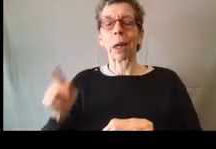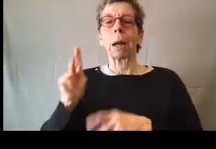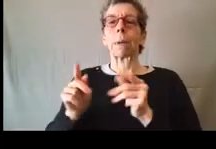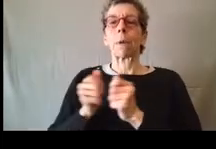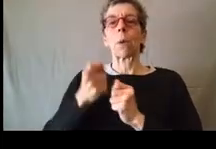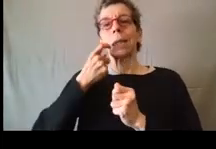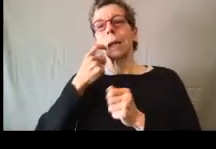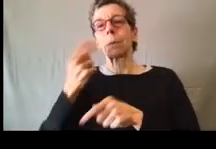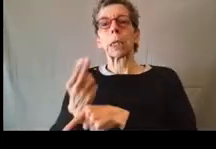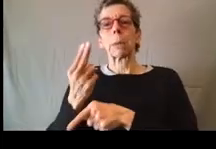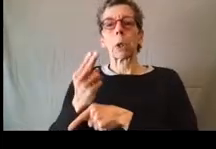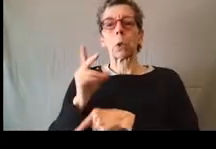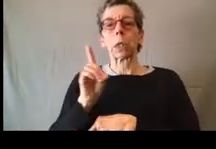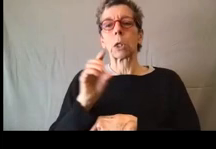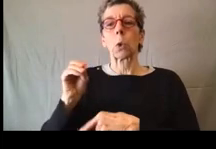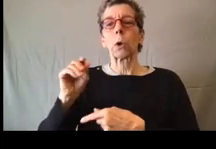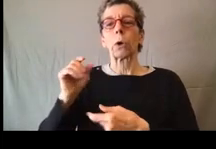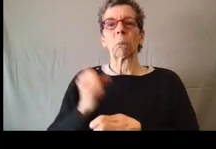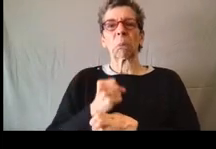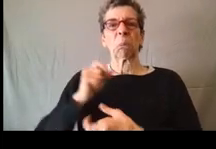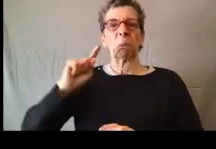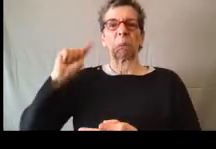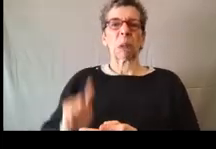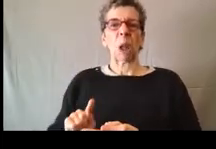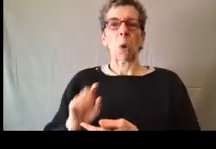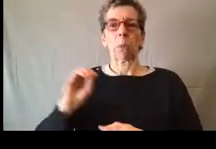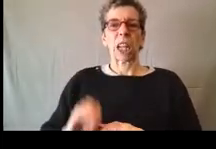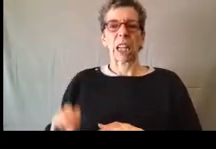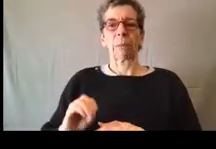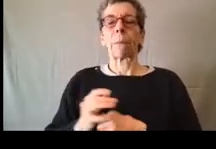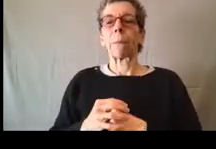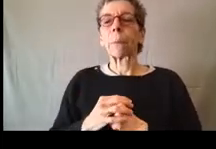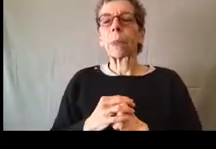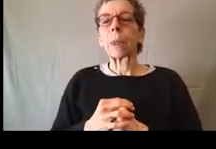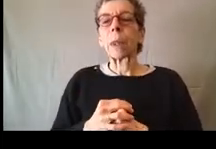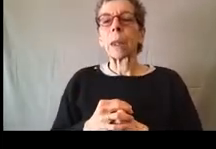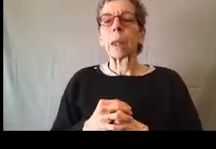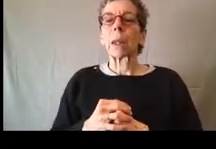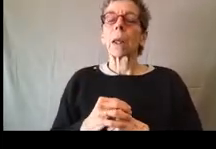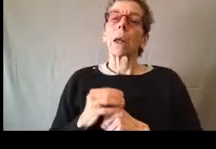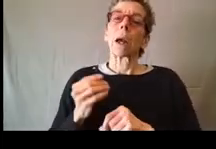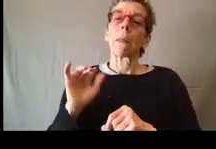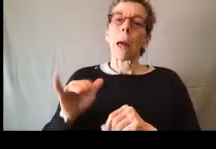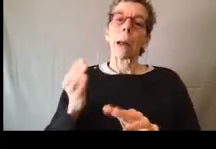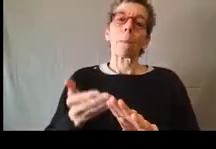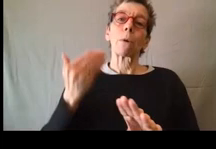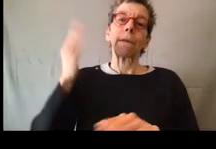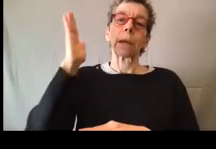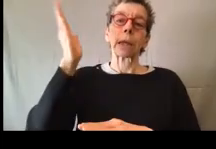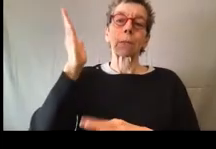merit rates at 18%. Given the subject of the previous presentation by Fabian and Deschamps